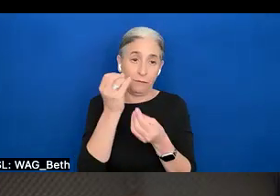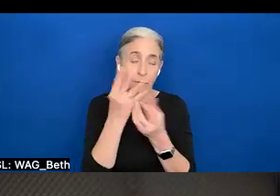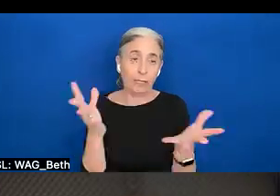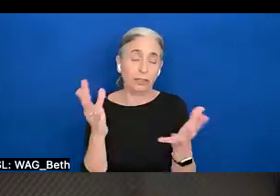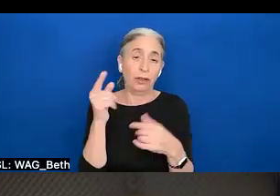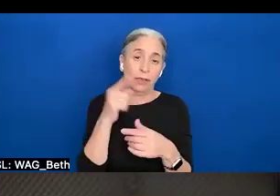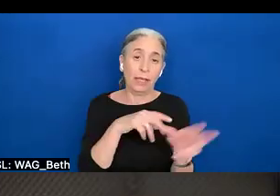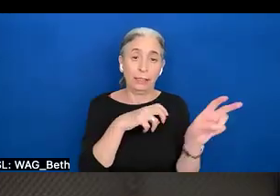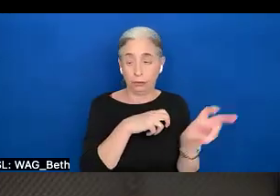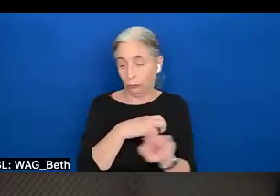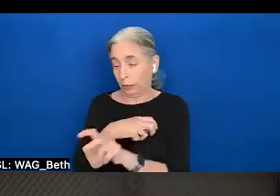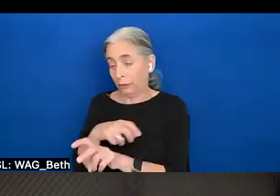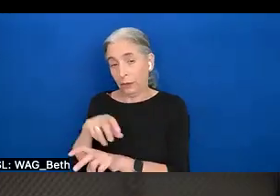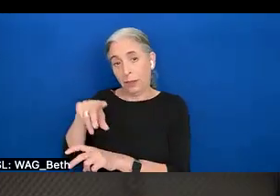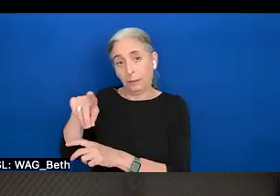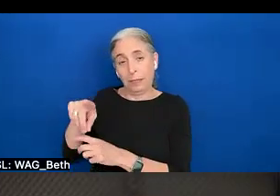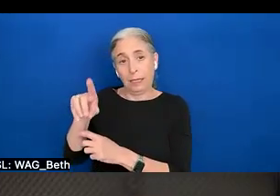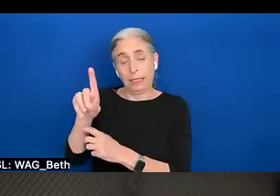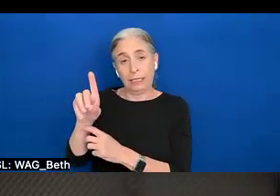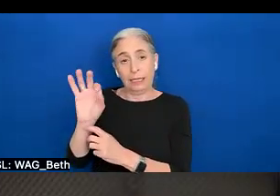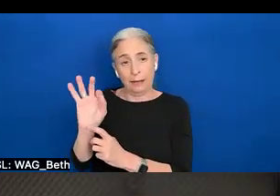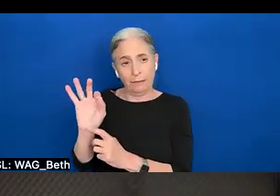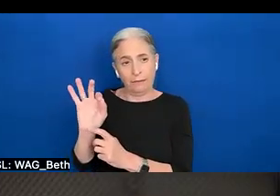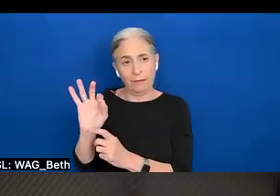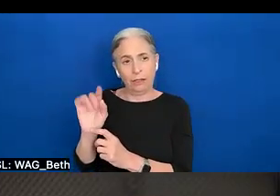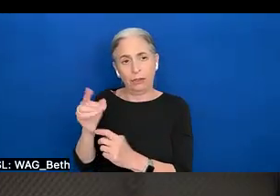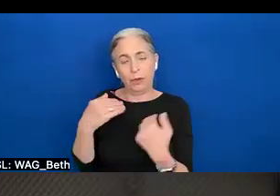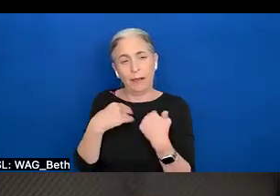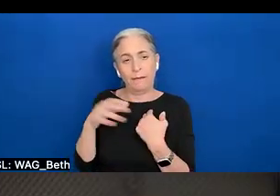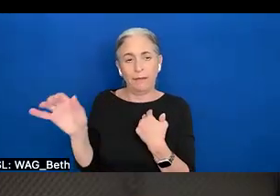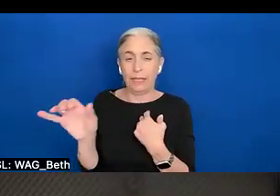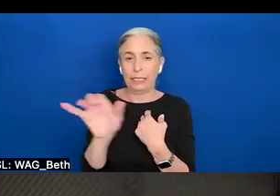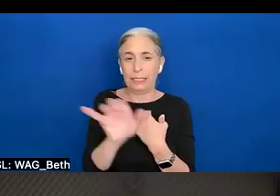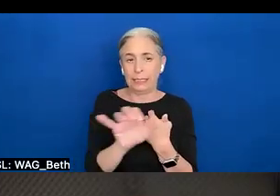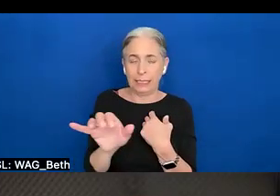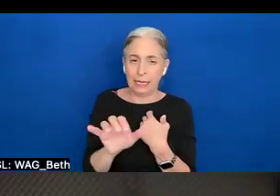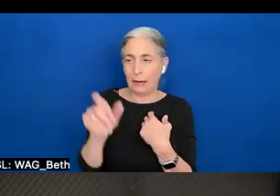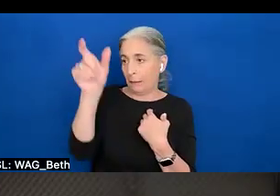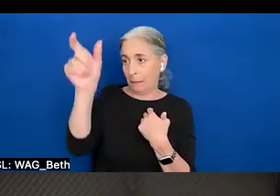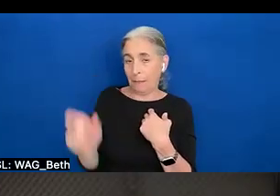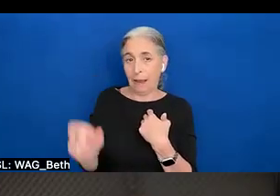transferred to the PDF and you have the same panel in